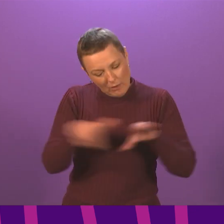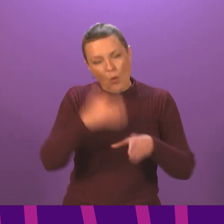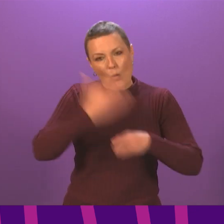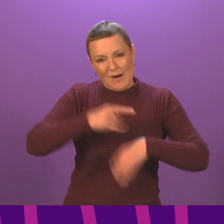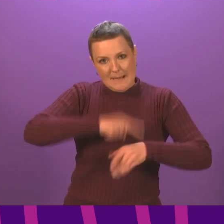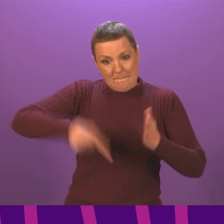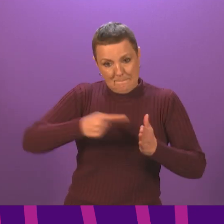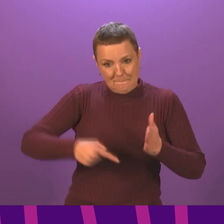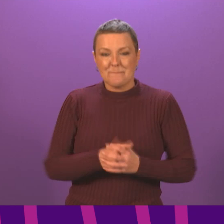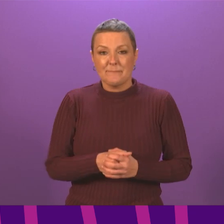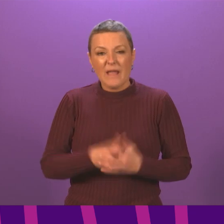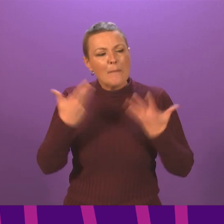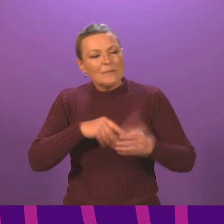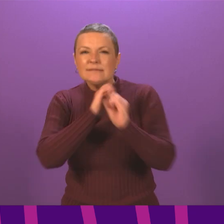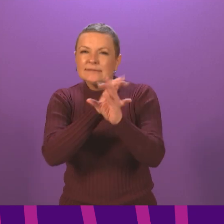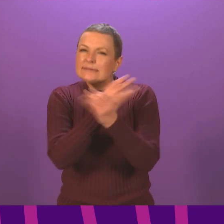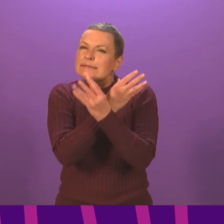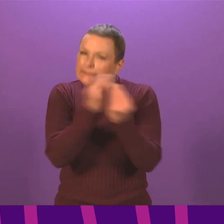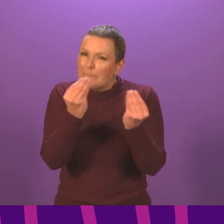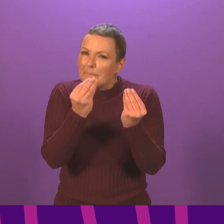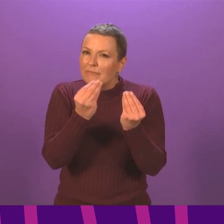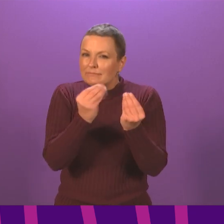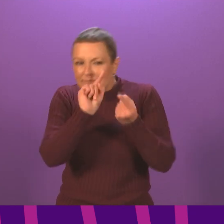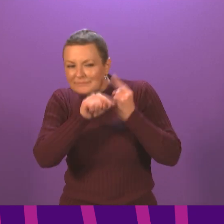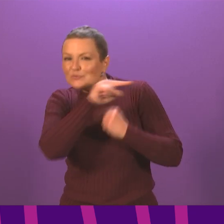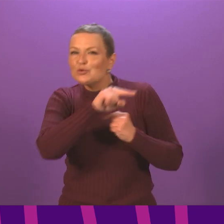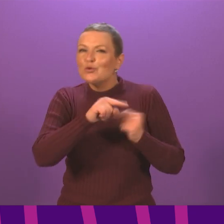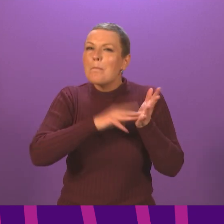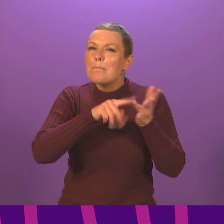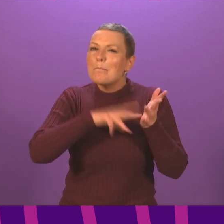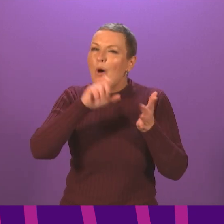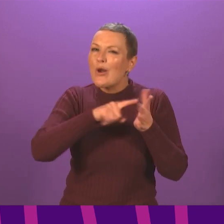of the issues in relation to social care, but where we have social care staff directly